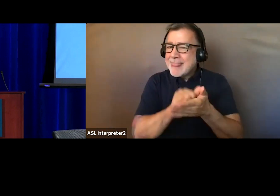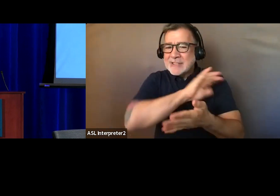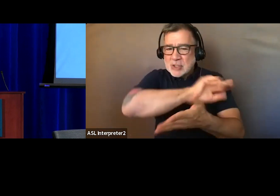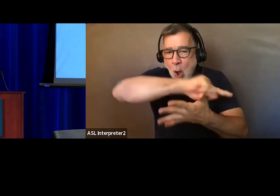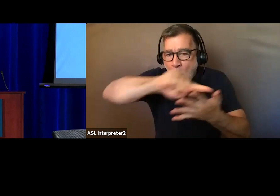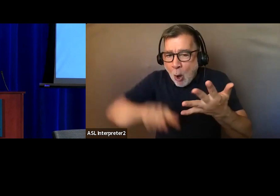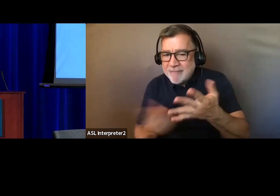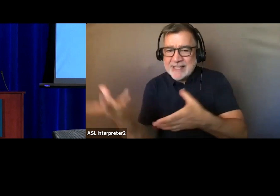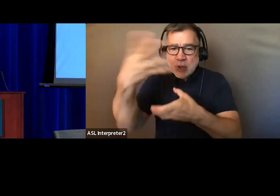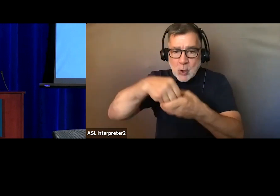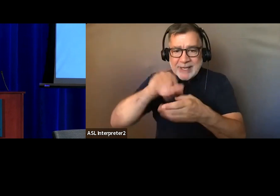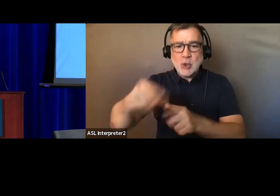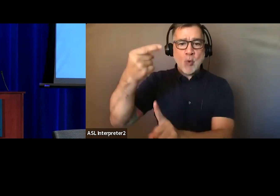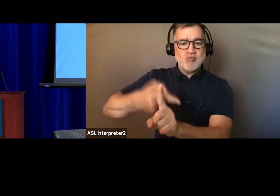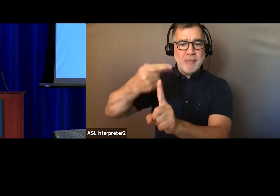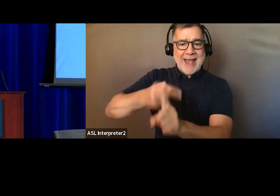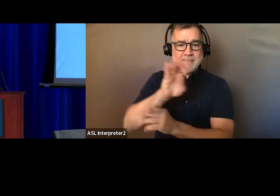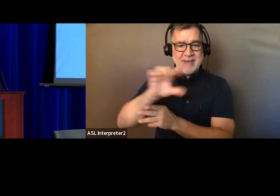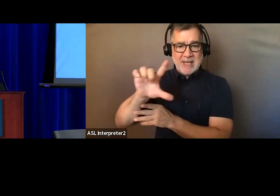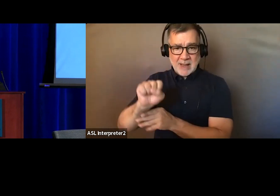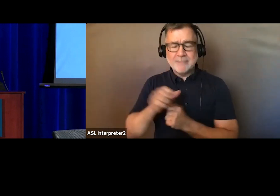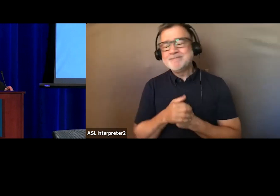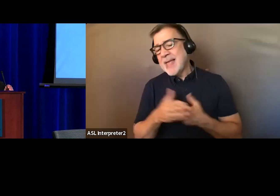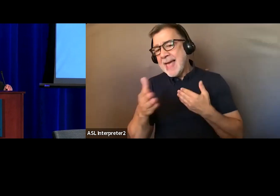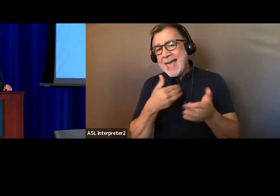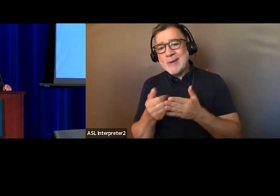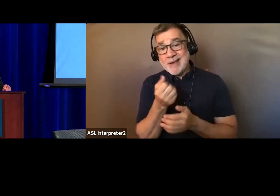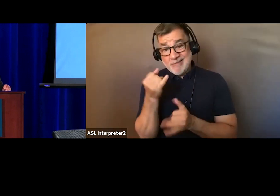So we've been working over the past couple of years to get away